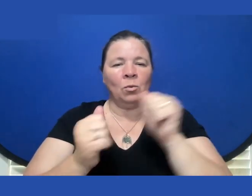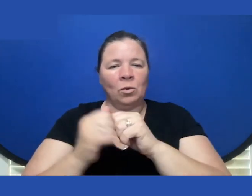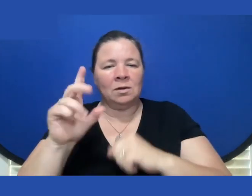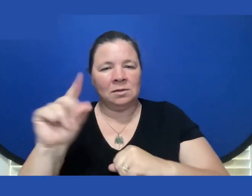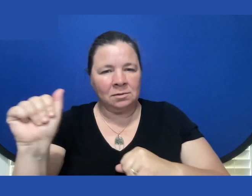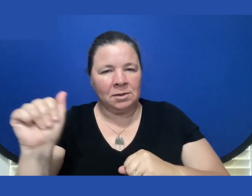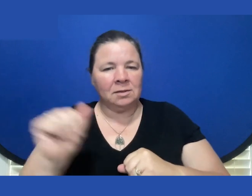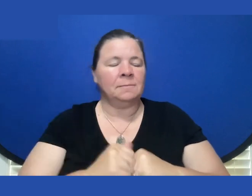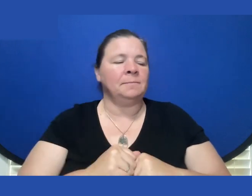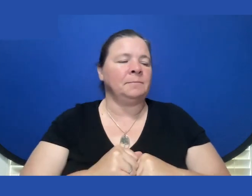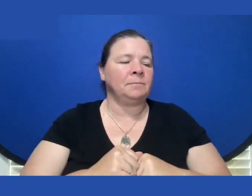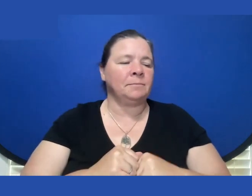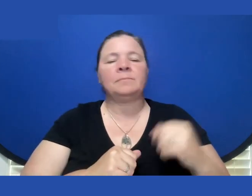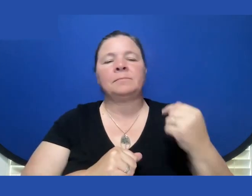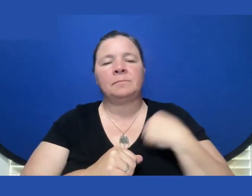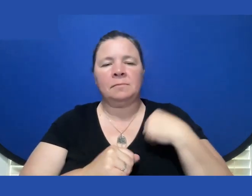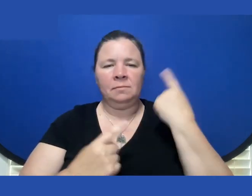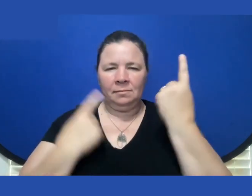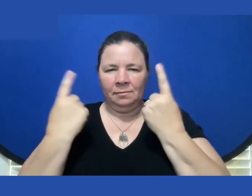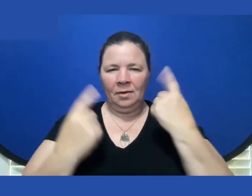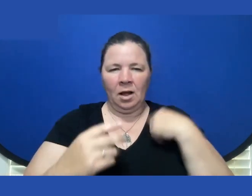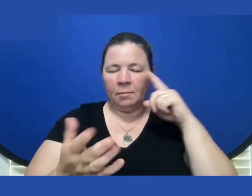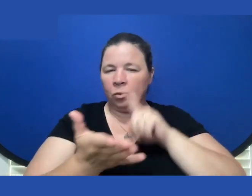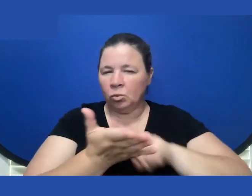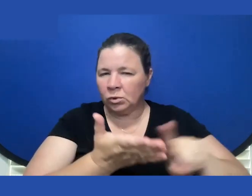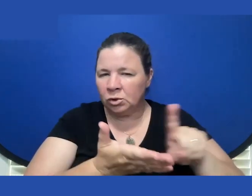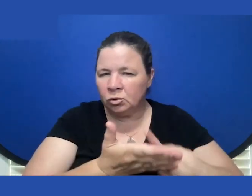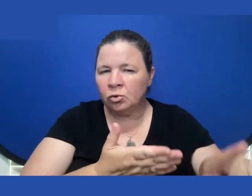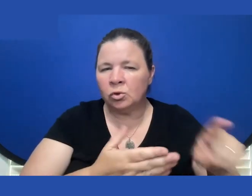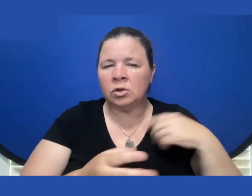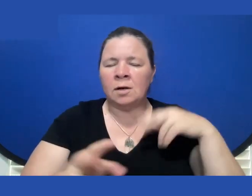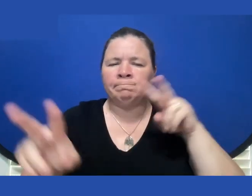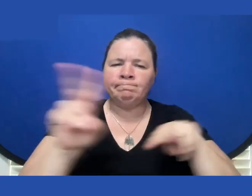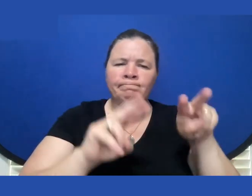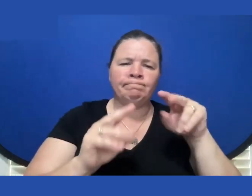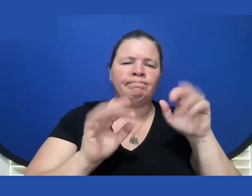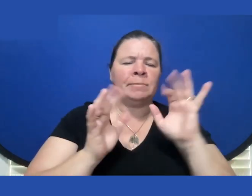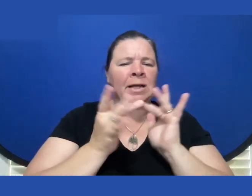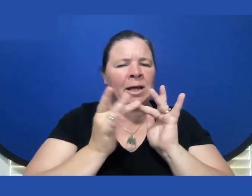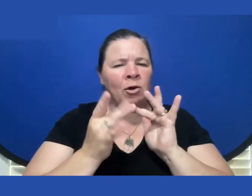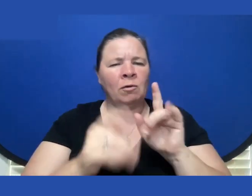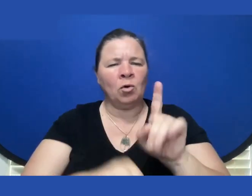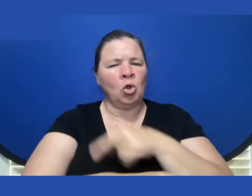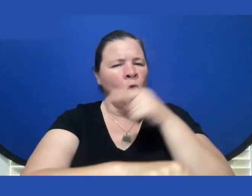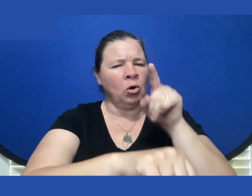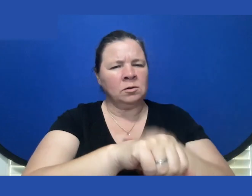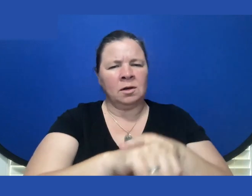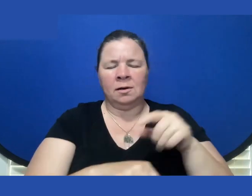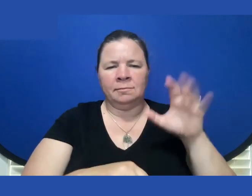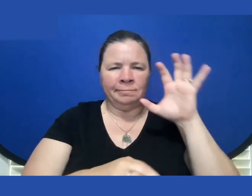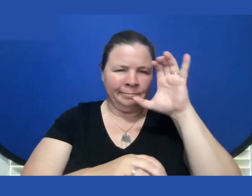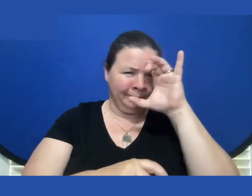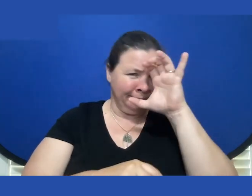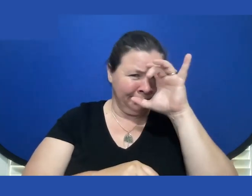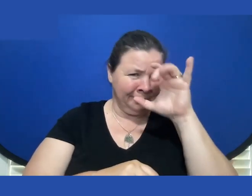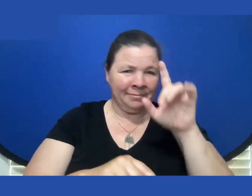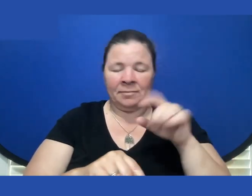So, I did some, I don't wanna call it research. I looked around on the internet for quite a while, and I thought, "Okay, this does make sense.